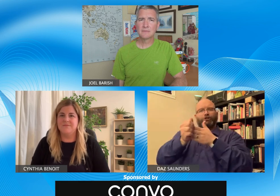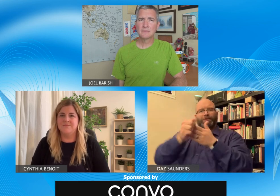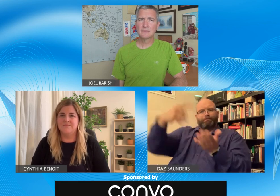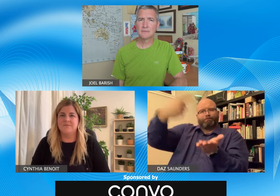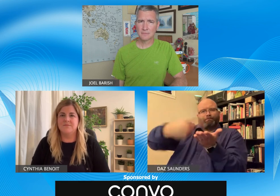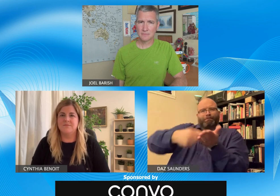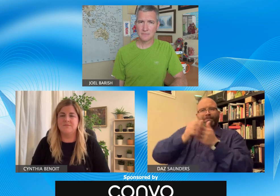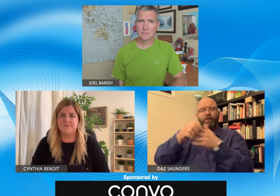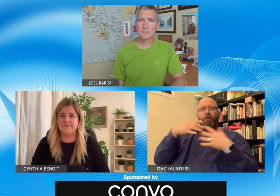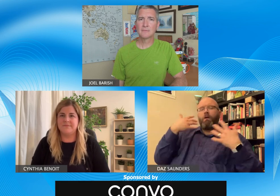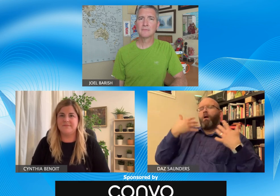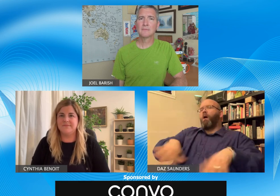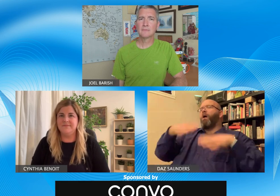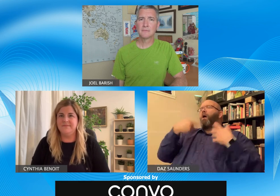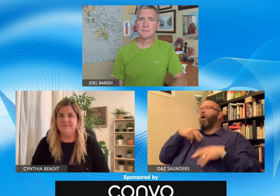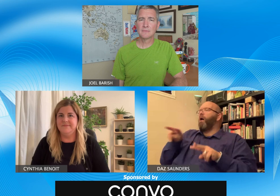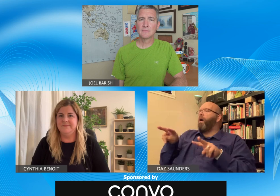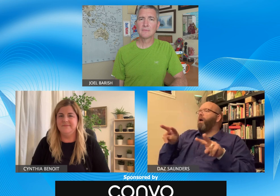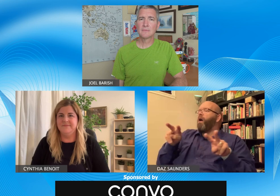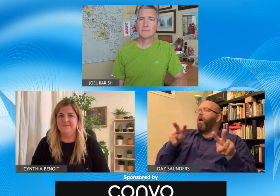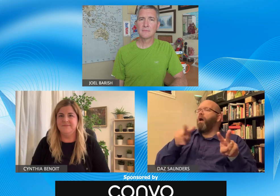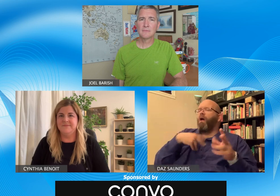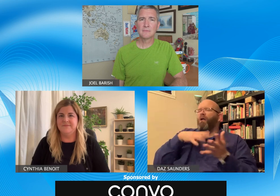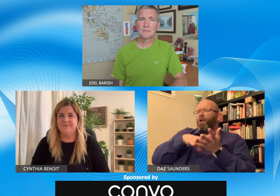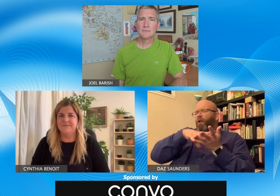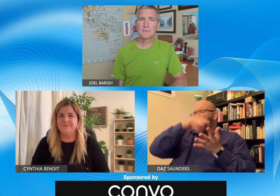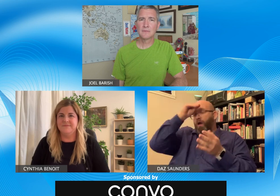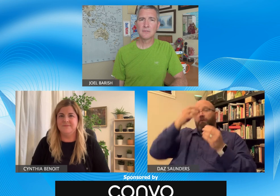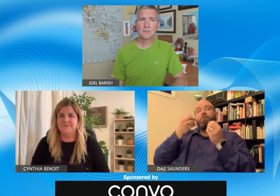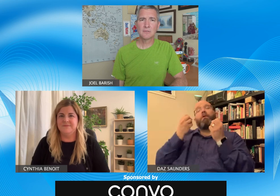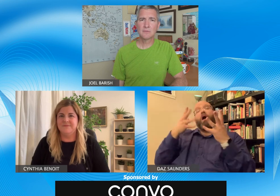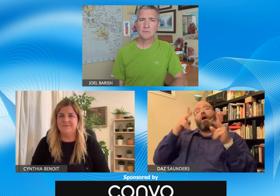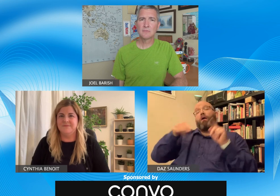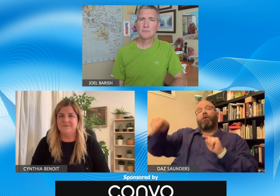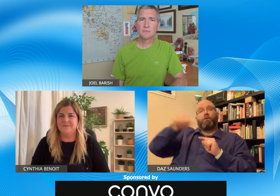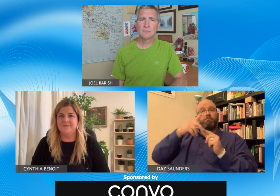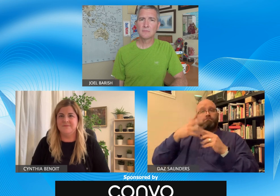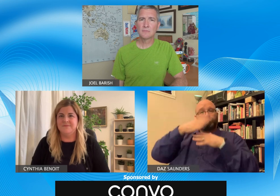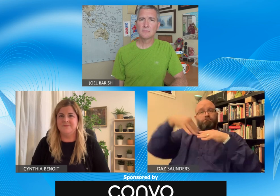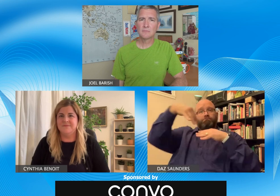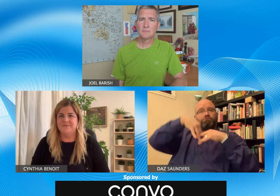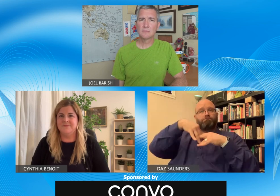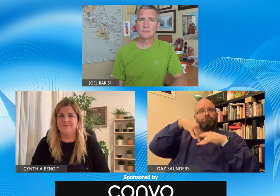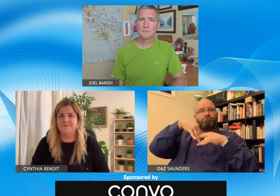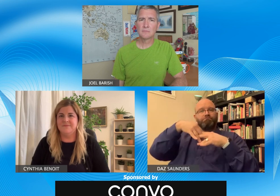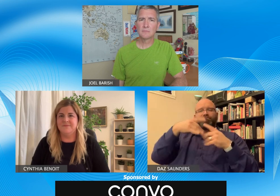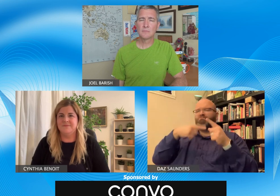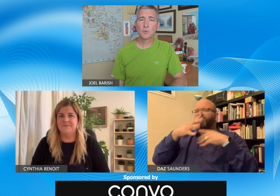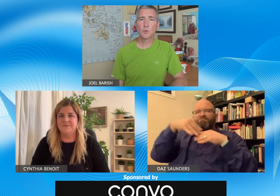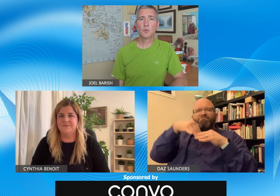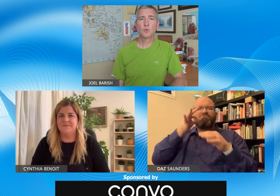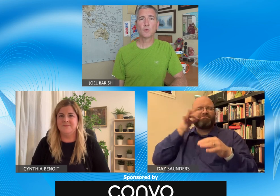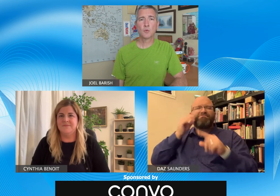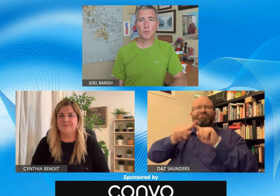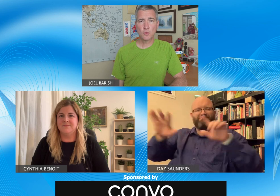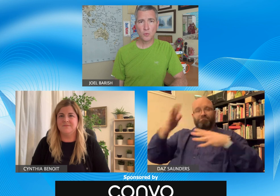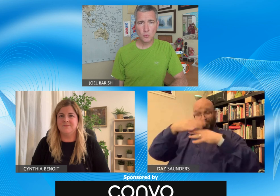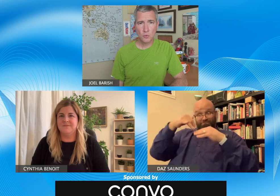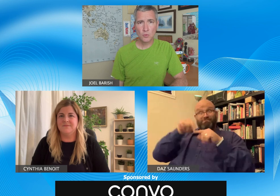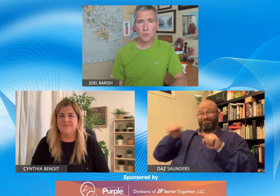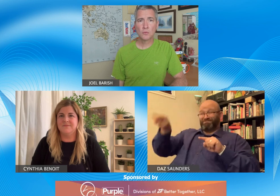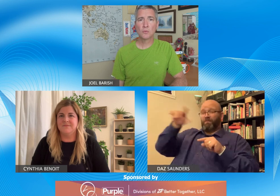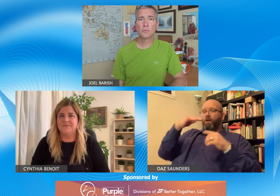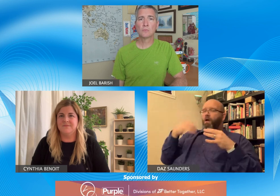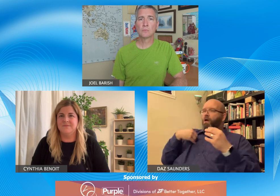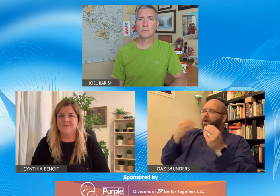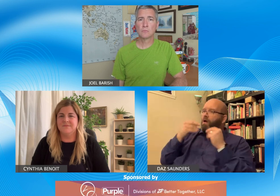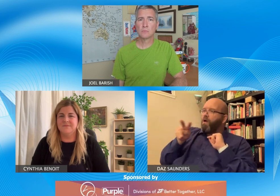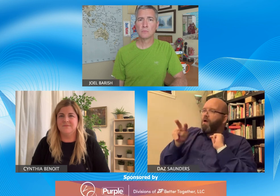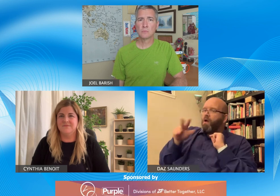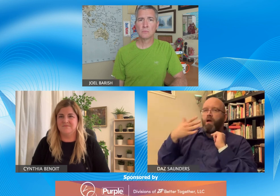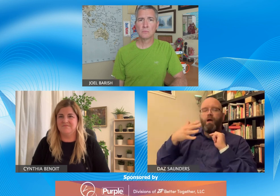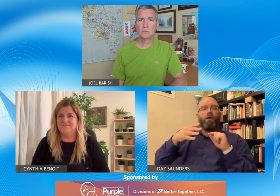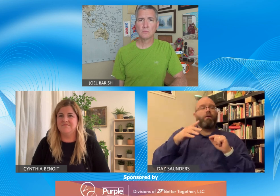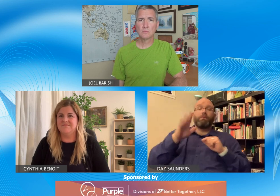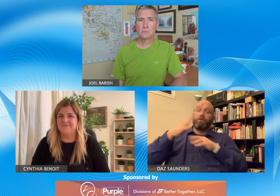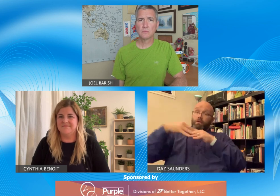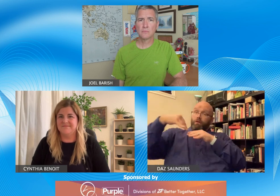I learned from so many people, especially from the indigenous (first nation).